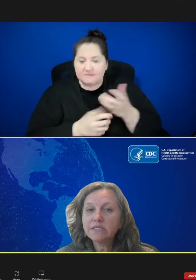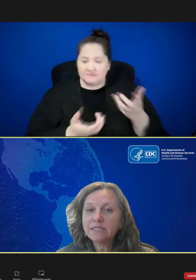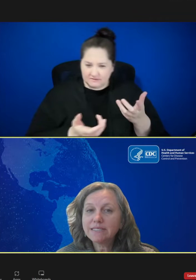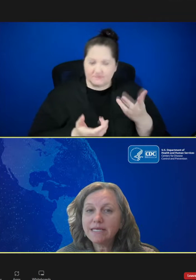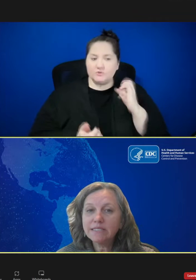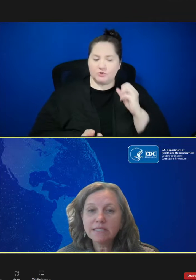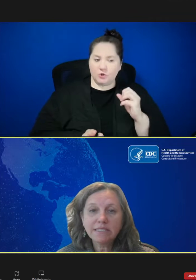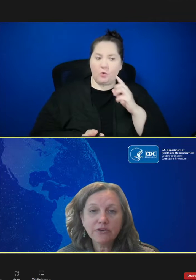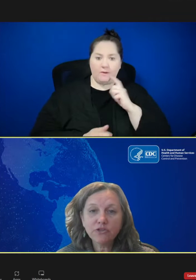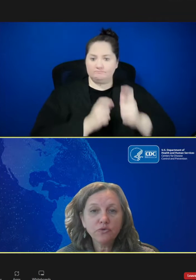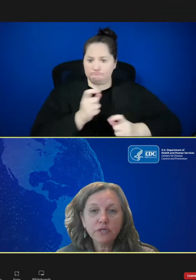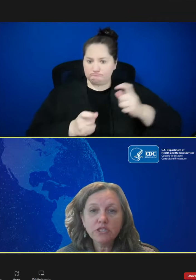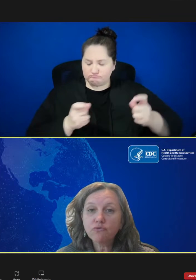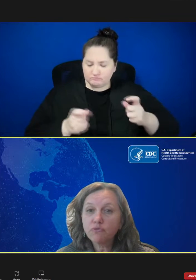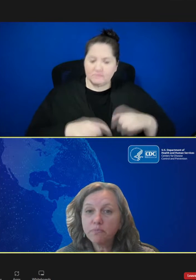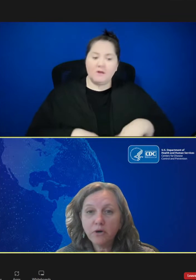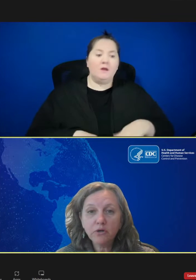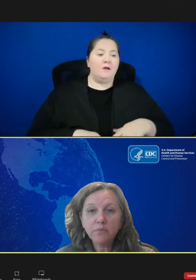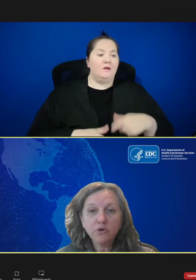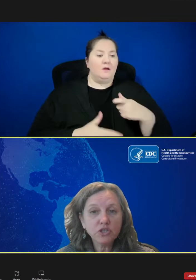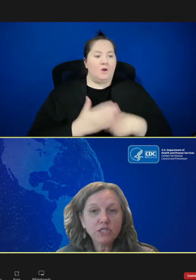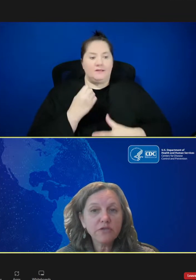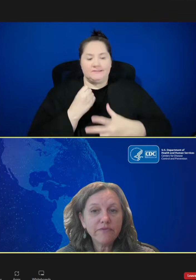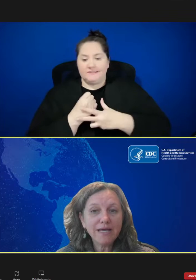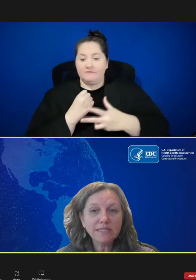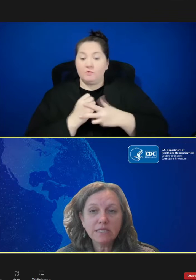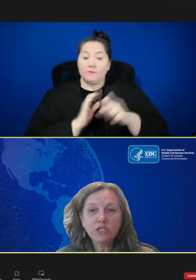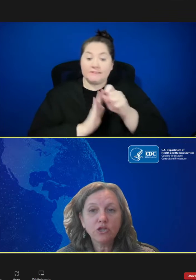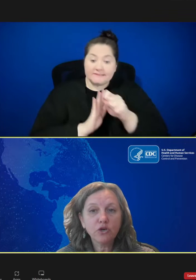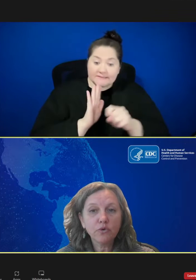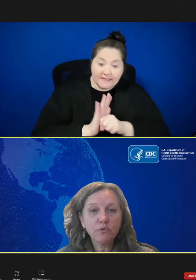to states and territories through bulk purchase of vaccines at lower